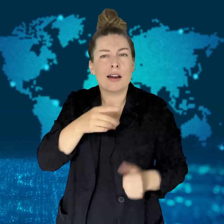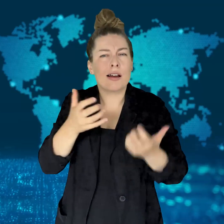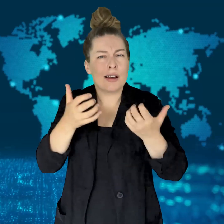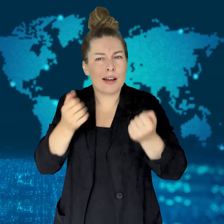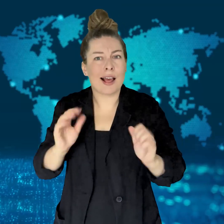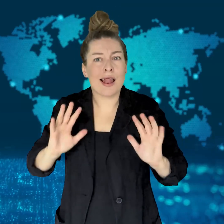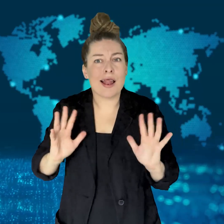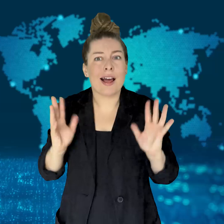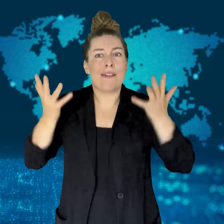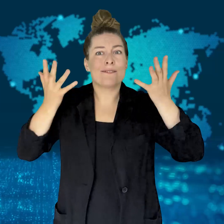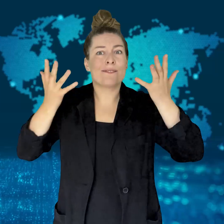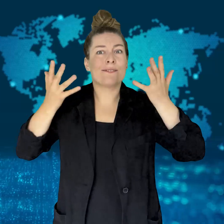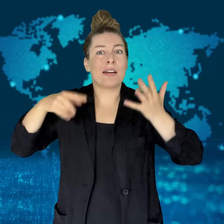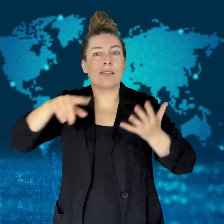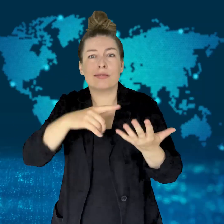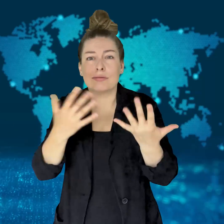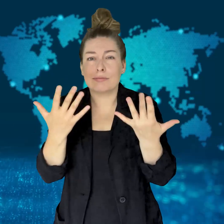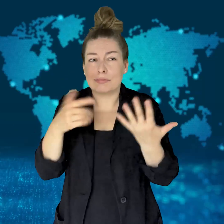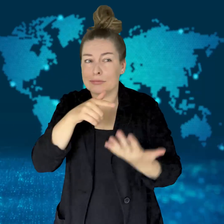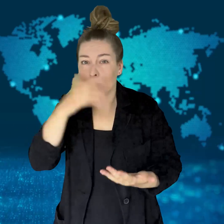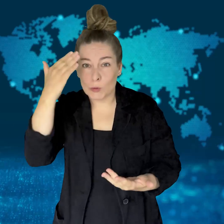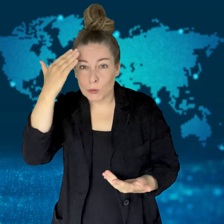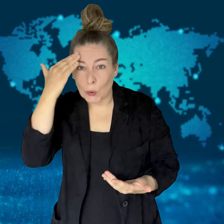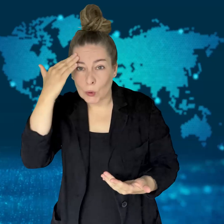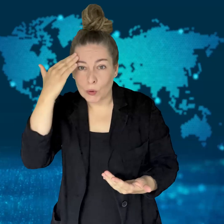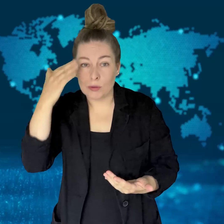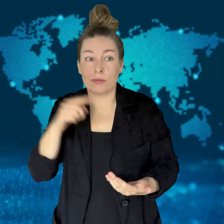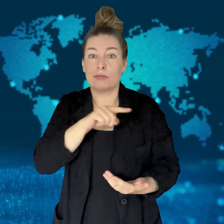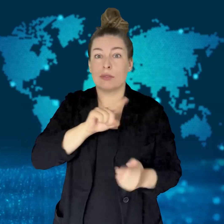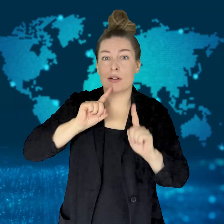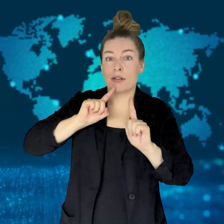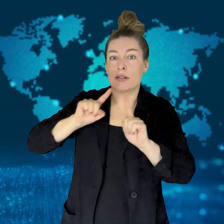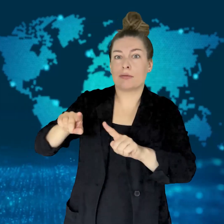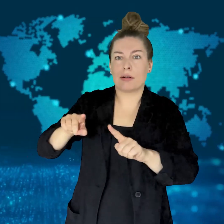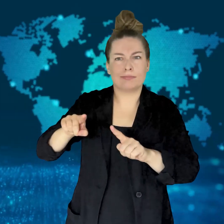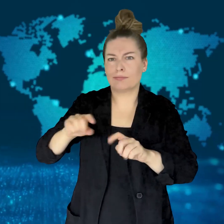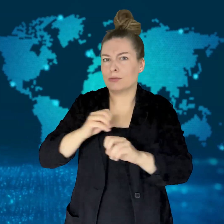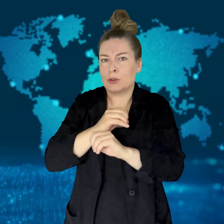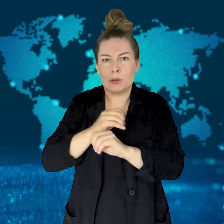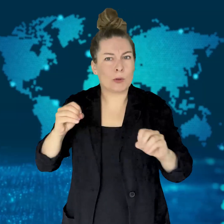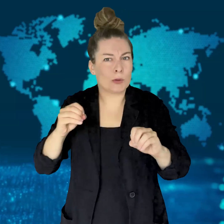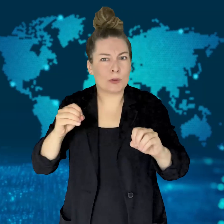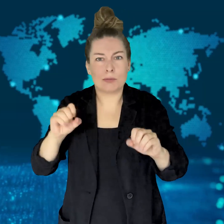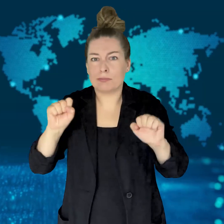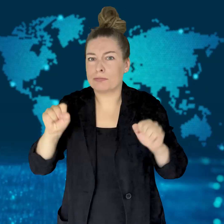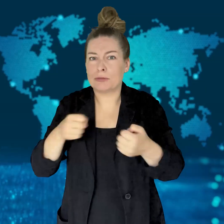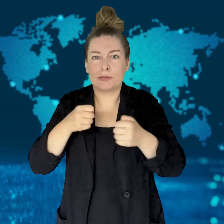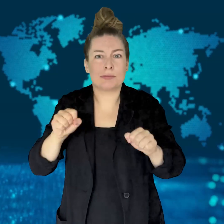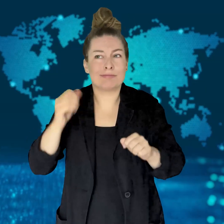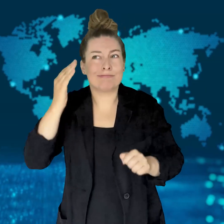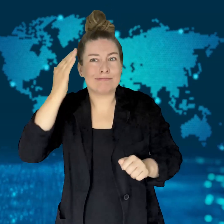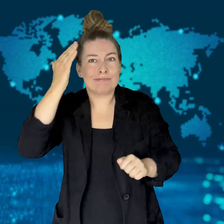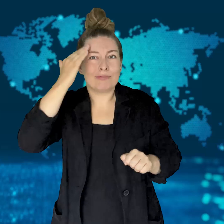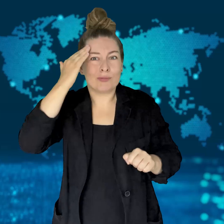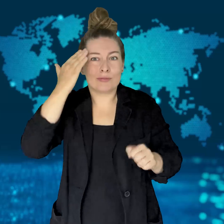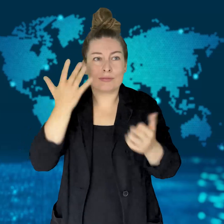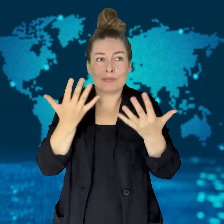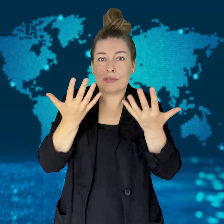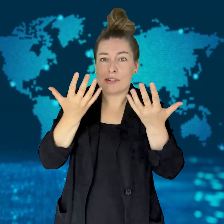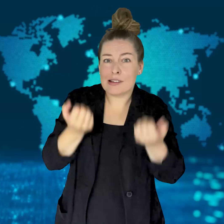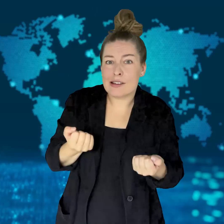when asked how many Israeli hostages are still alive during an interview.